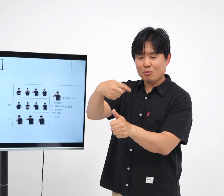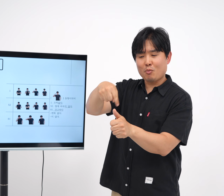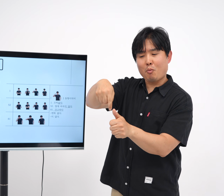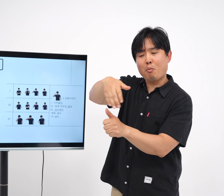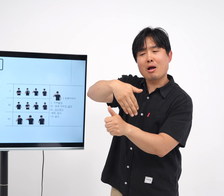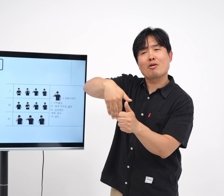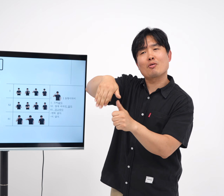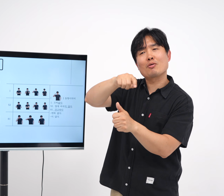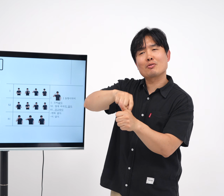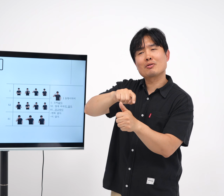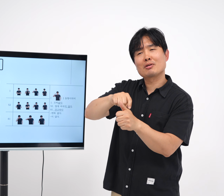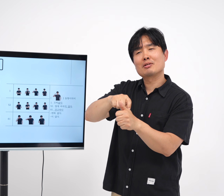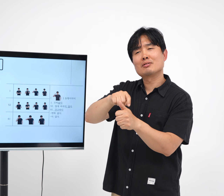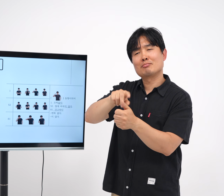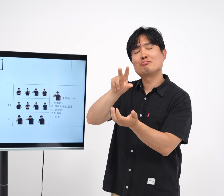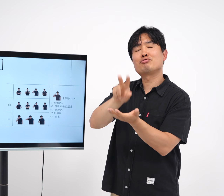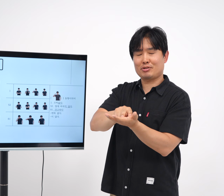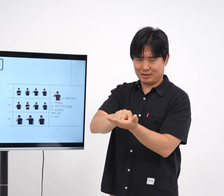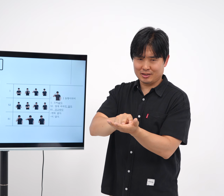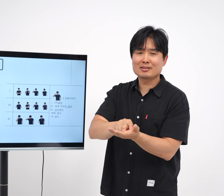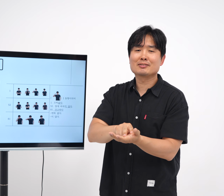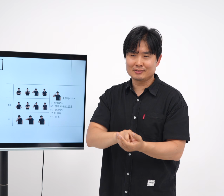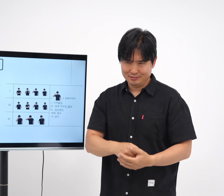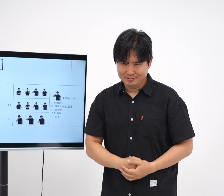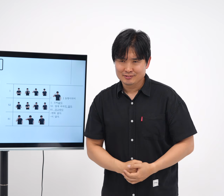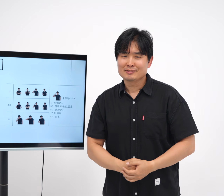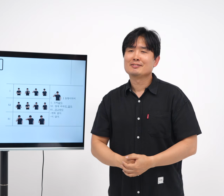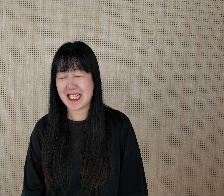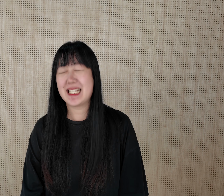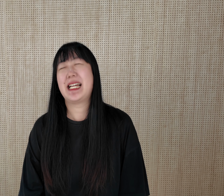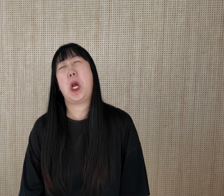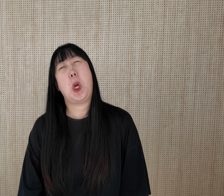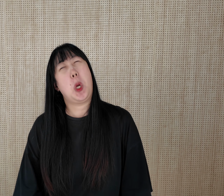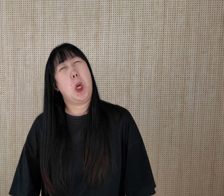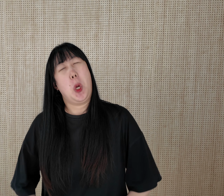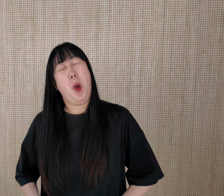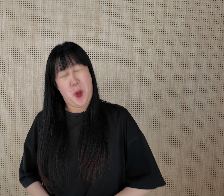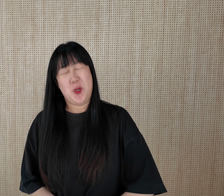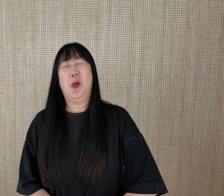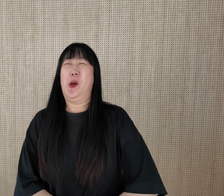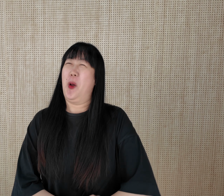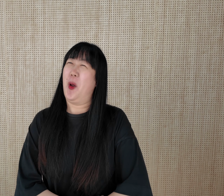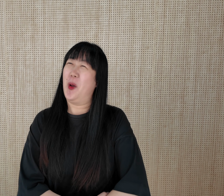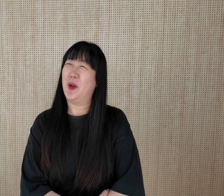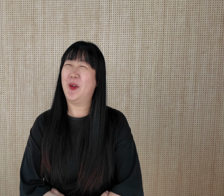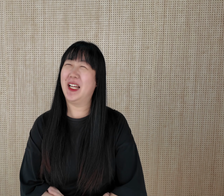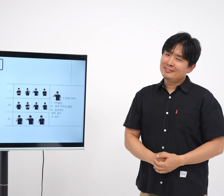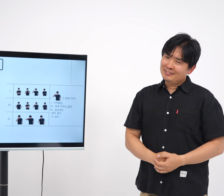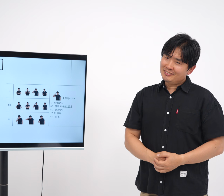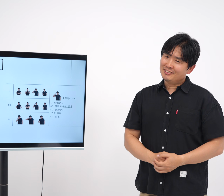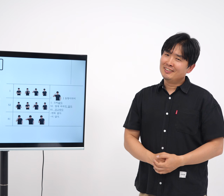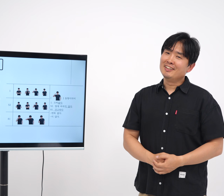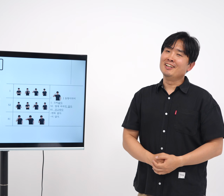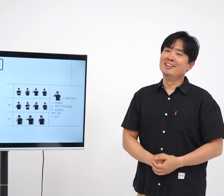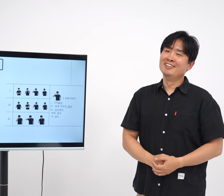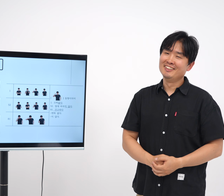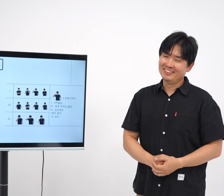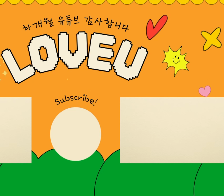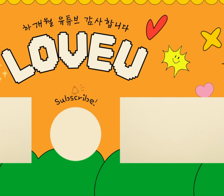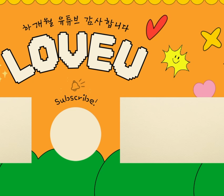There may also be problems with the teaching environment. Oh, it's difficult. hahahaha.